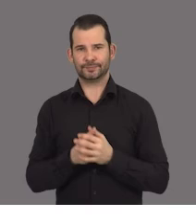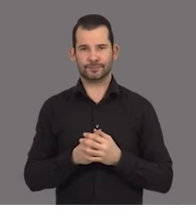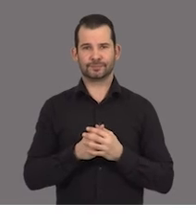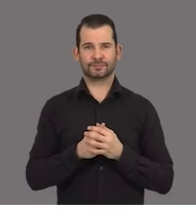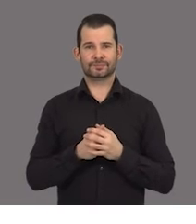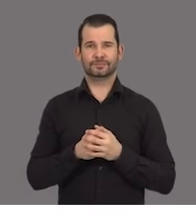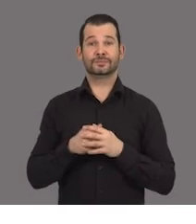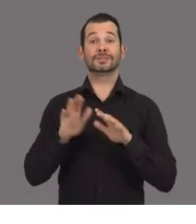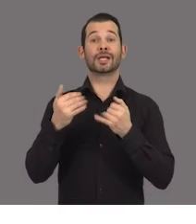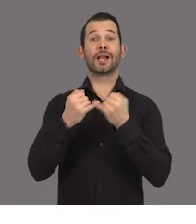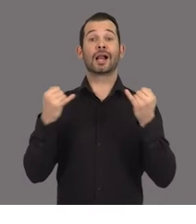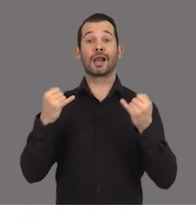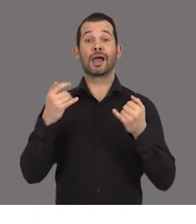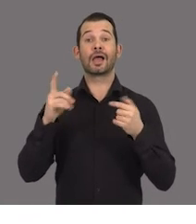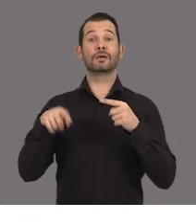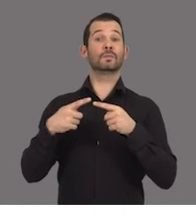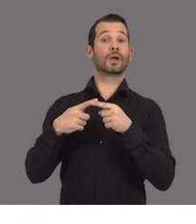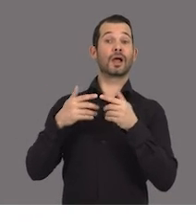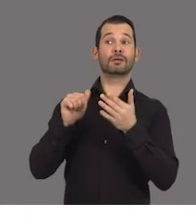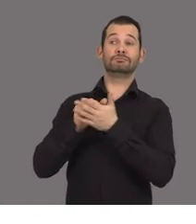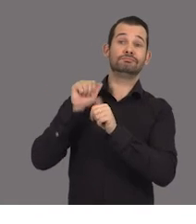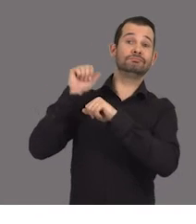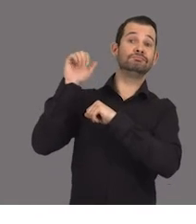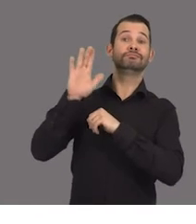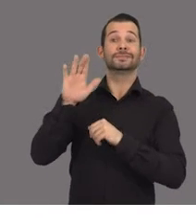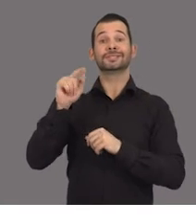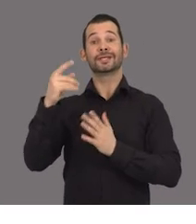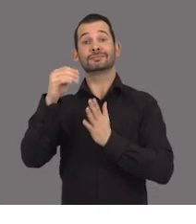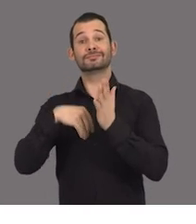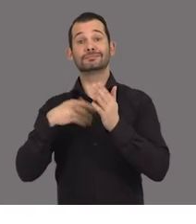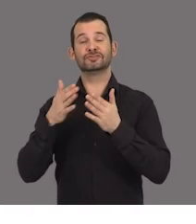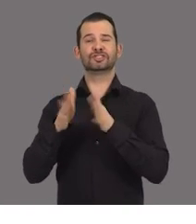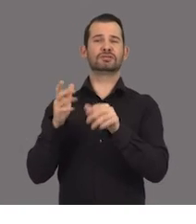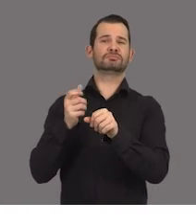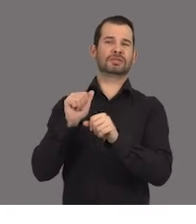The deadline to do your taxes is generally April 30 every year.